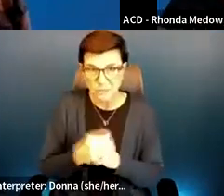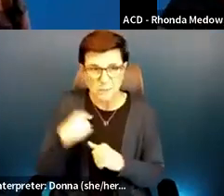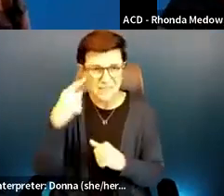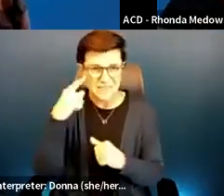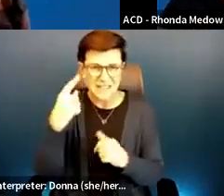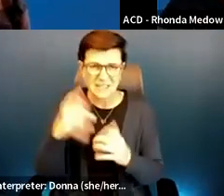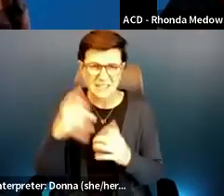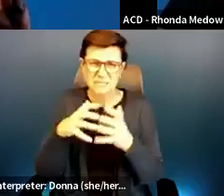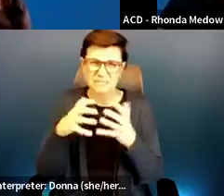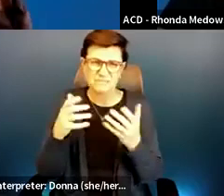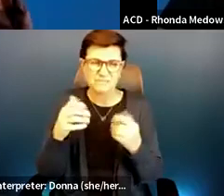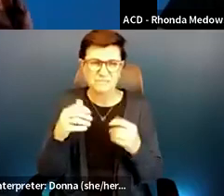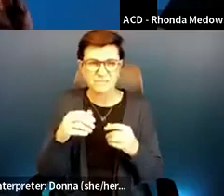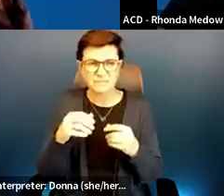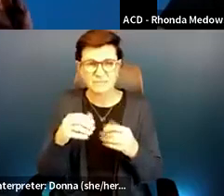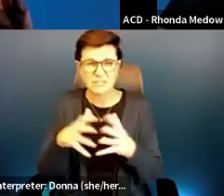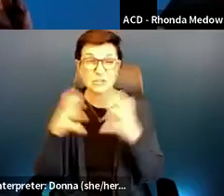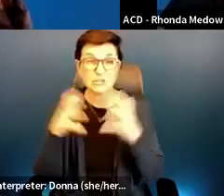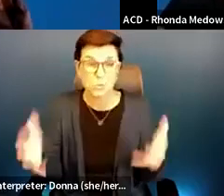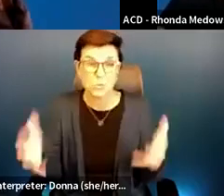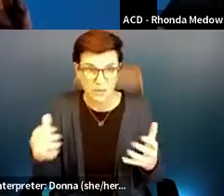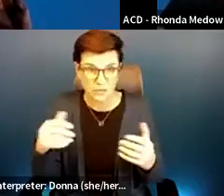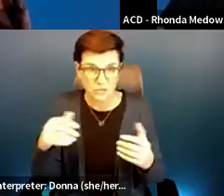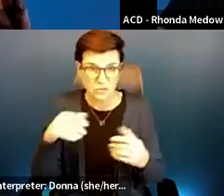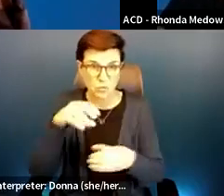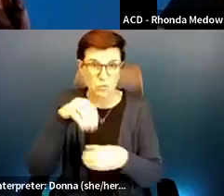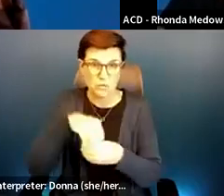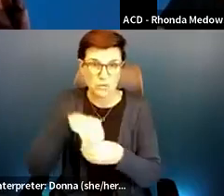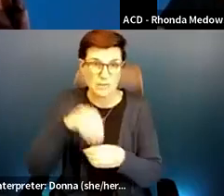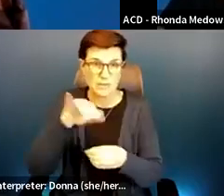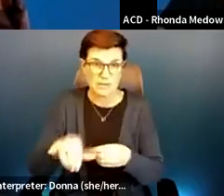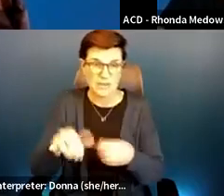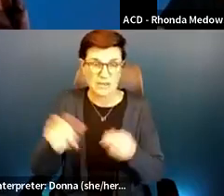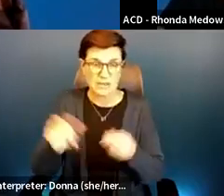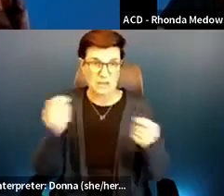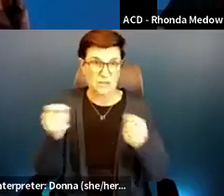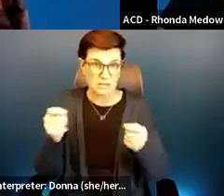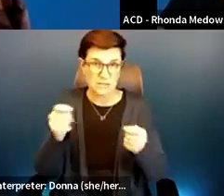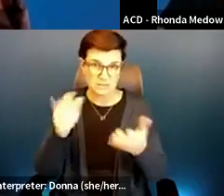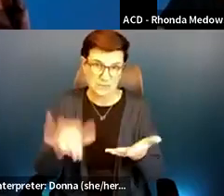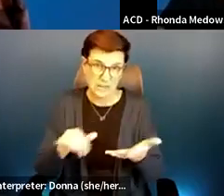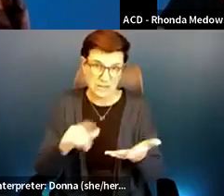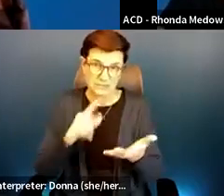this was a clinical quality issue and a governance issue. And so, that's the reason why you don't see a whole section,